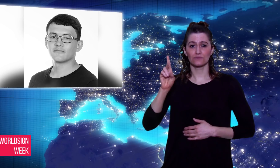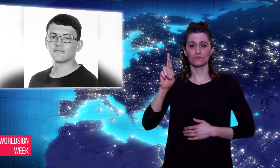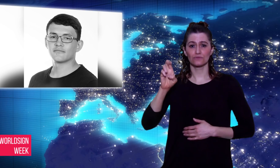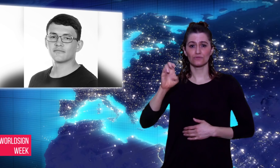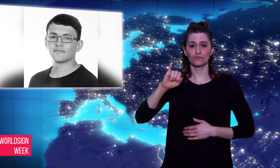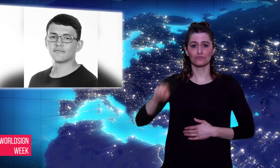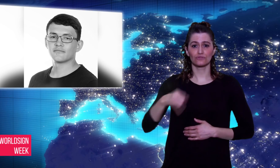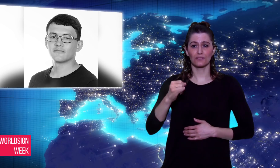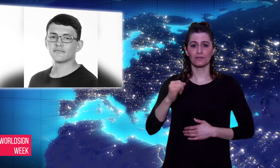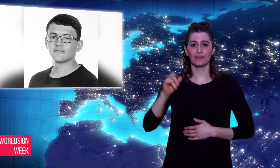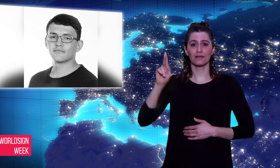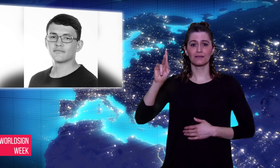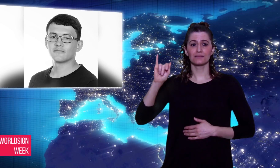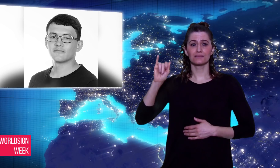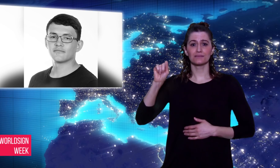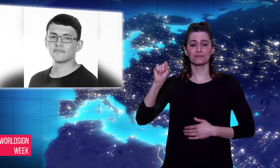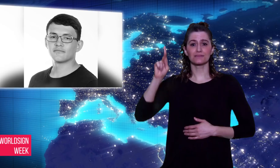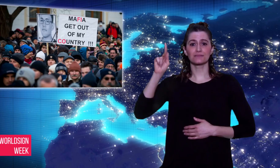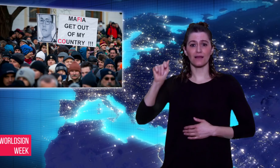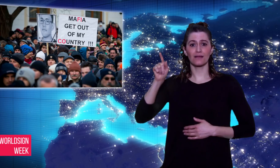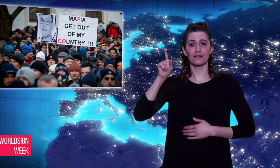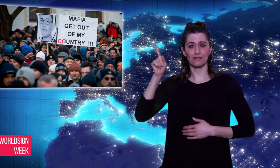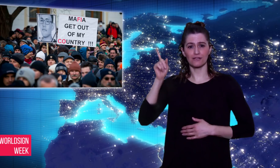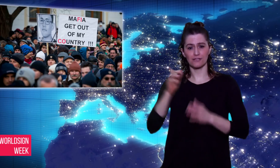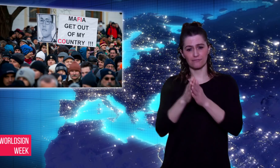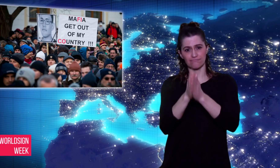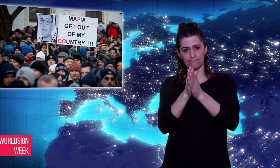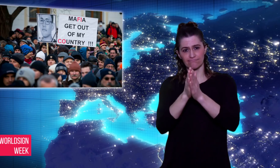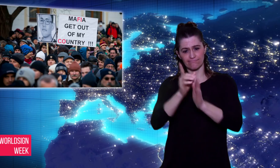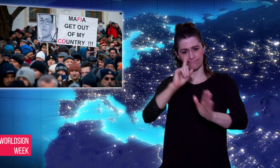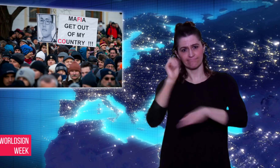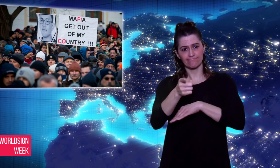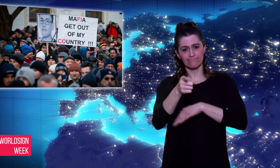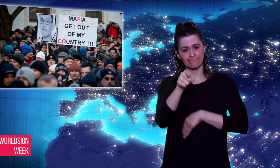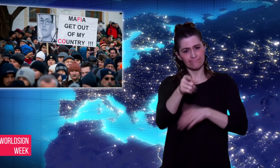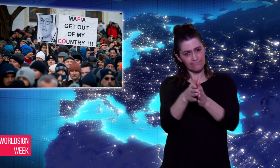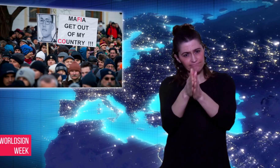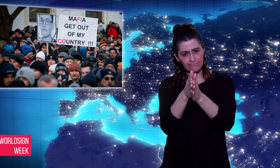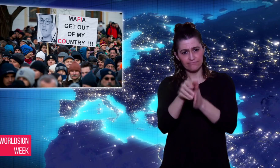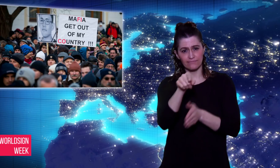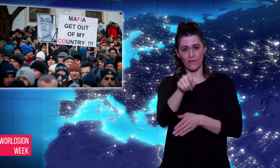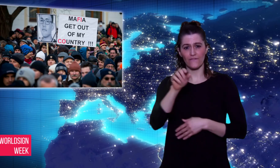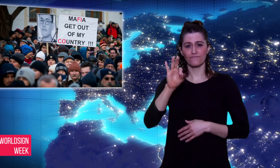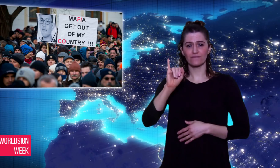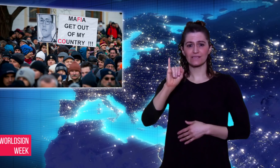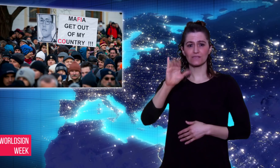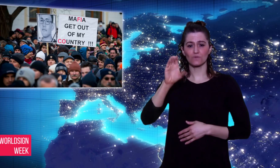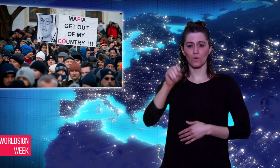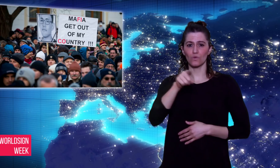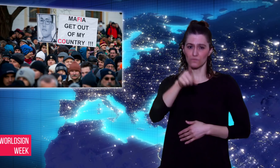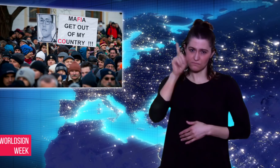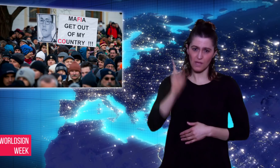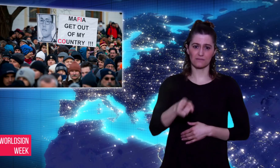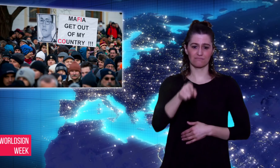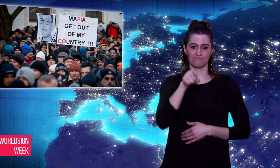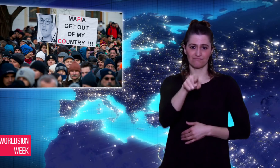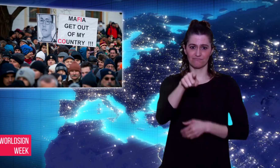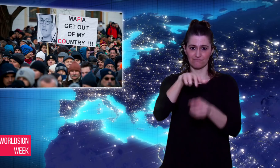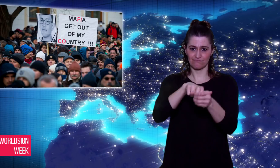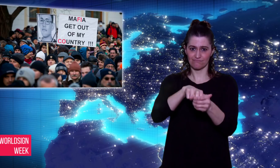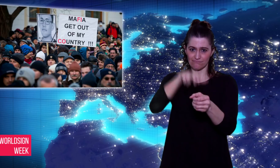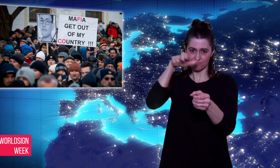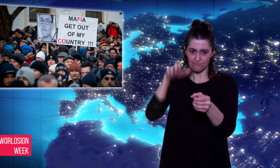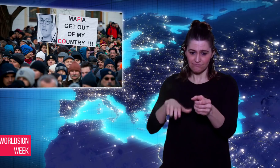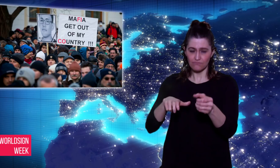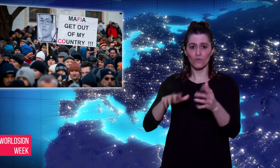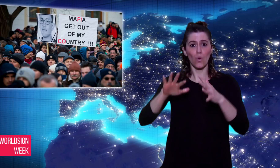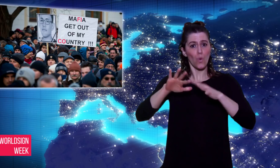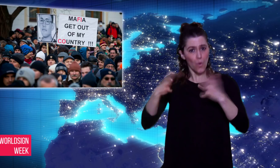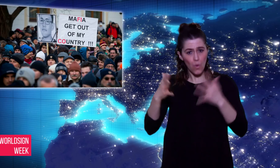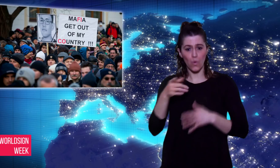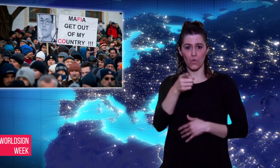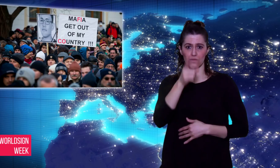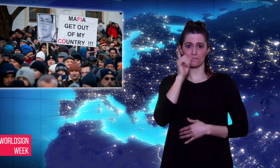President Andrej Kiska demanded Fico to